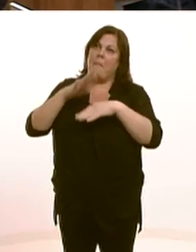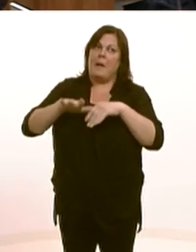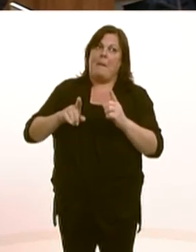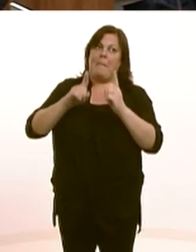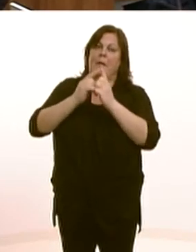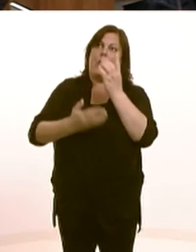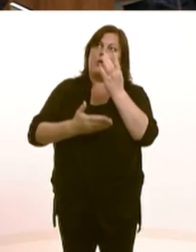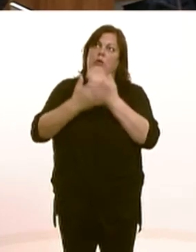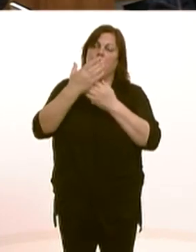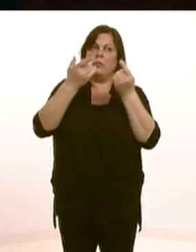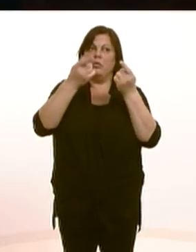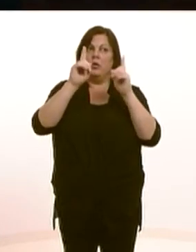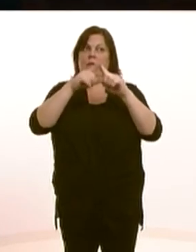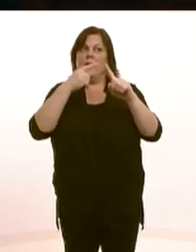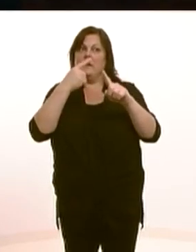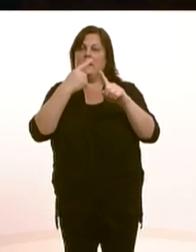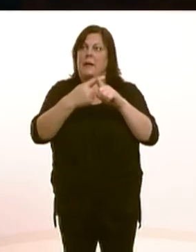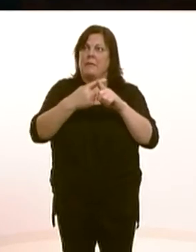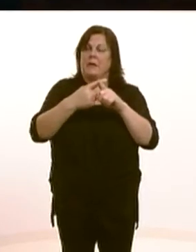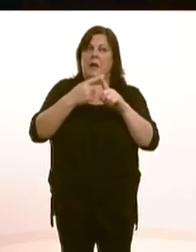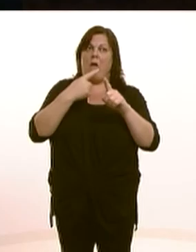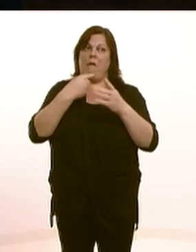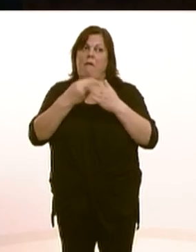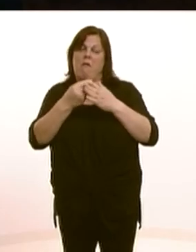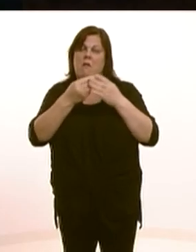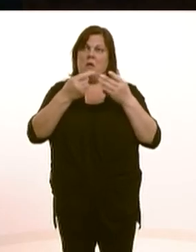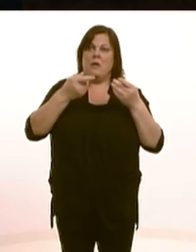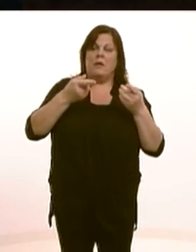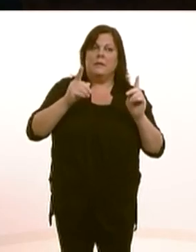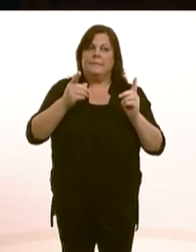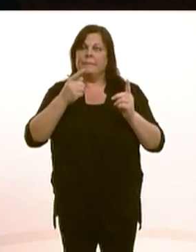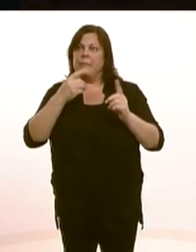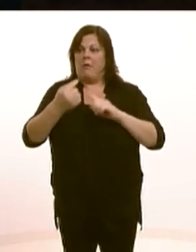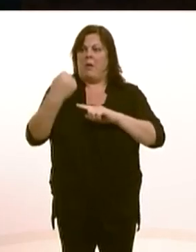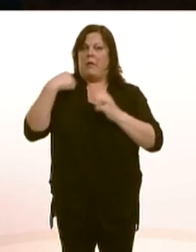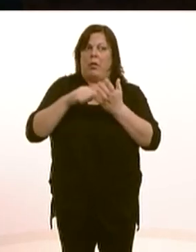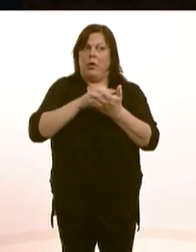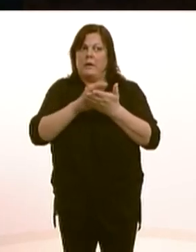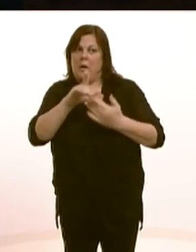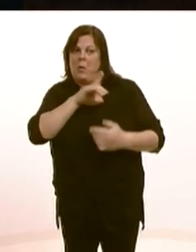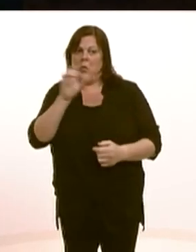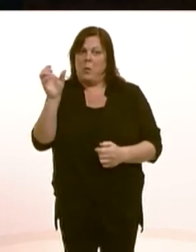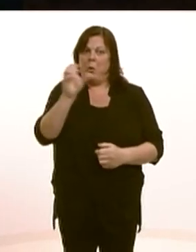Welsh Revenue Authority last Thursday to discuss the process of appointing the chair to the new organisation.